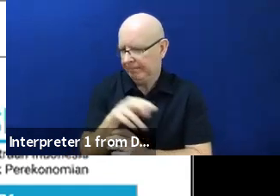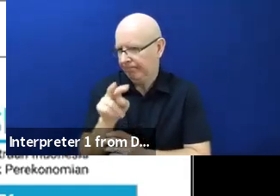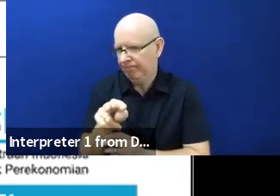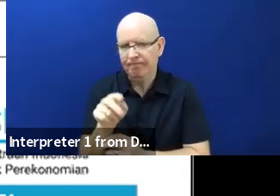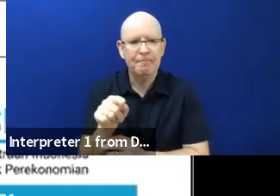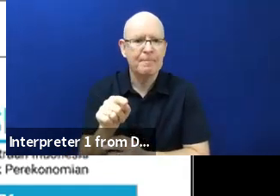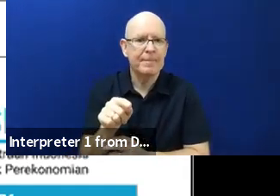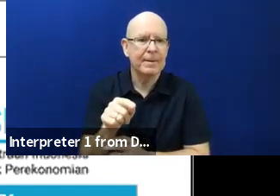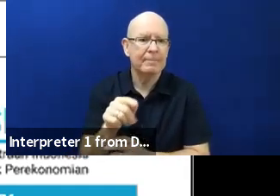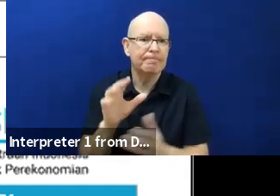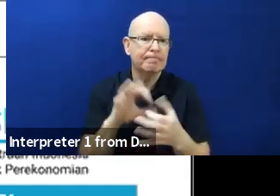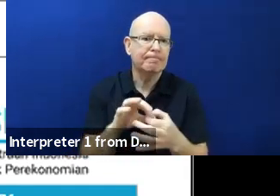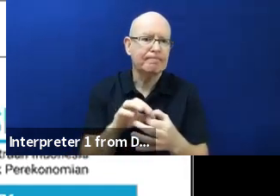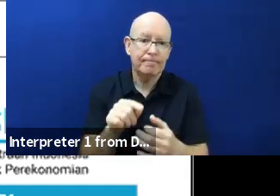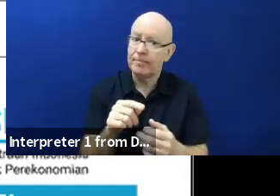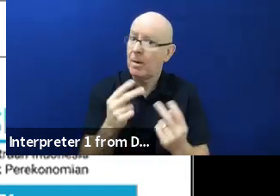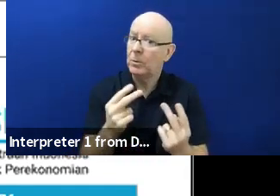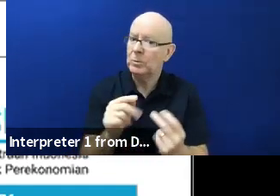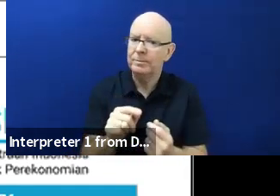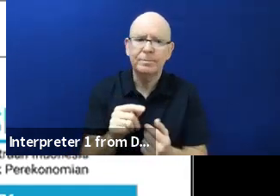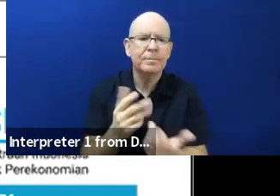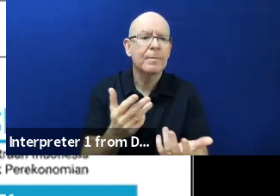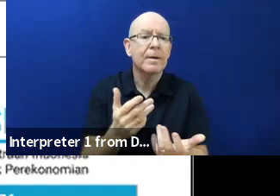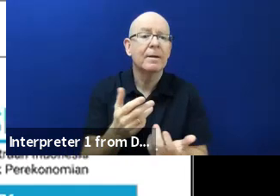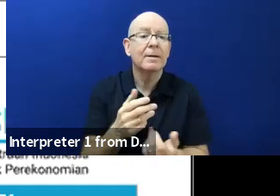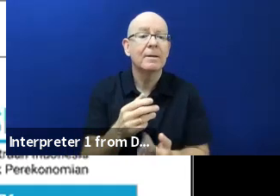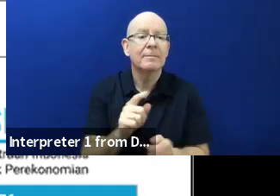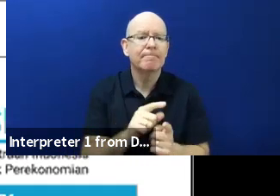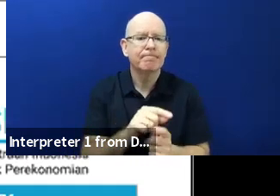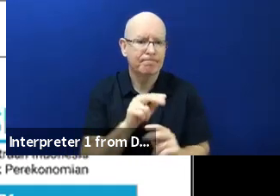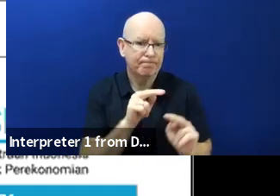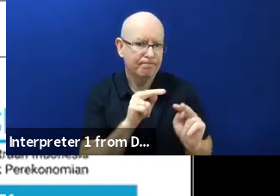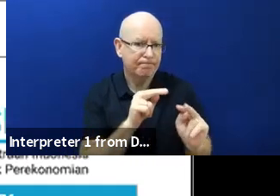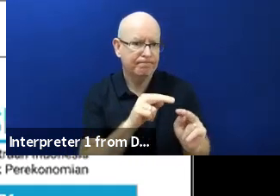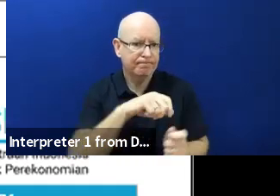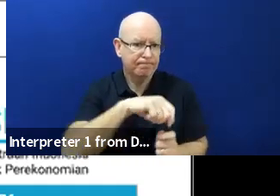disability cannot access social protection schemes because her husband's salary is more than enough.